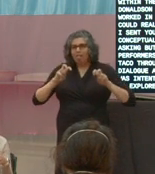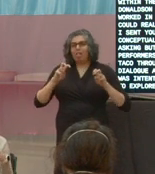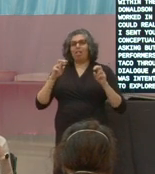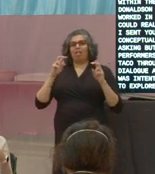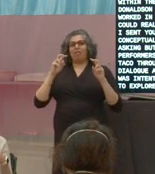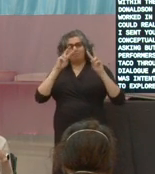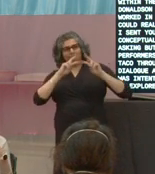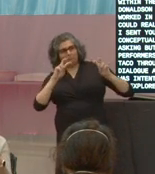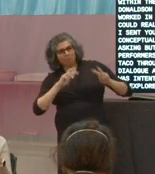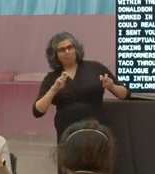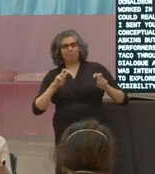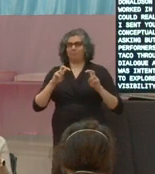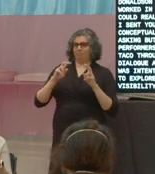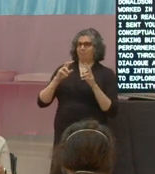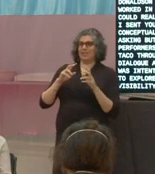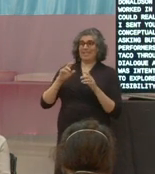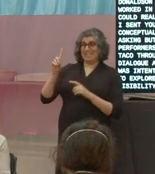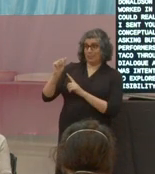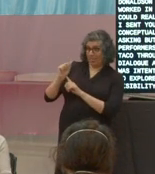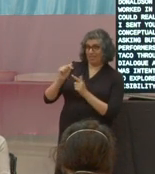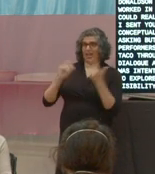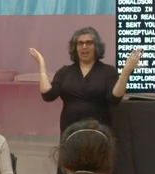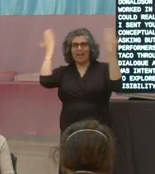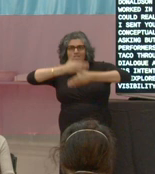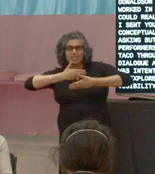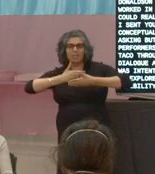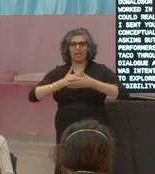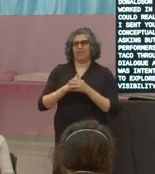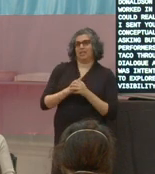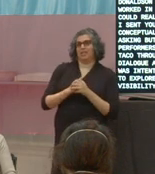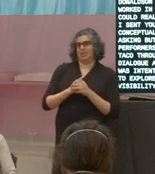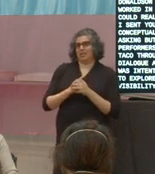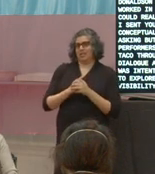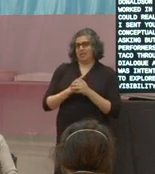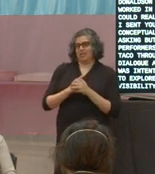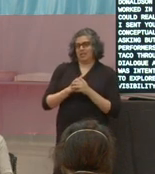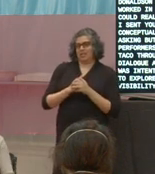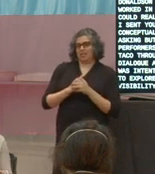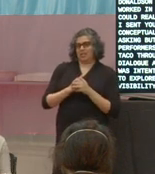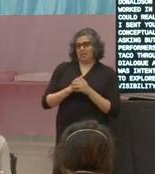at visibility and invisibility. and feel like I'm getting a